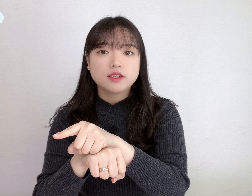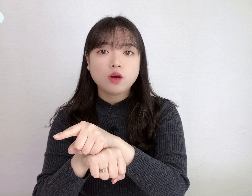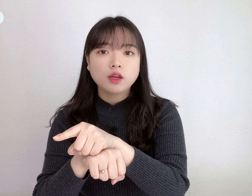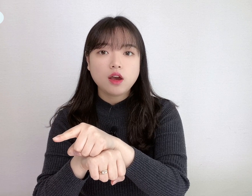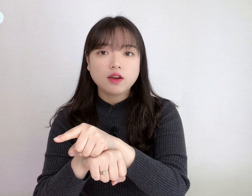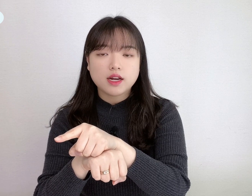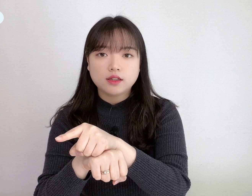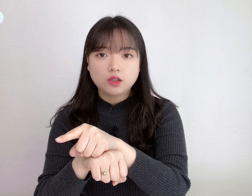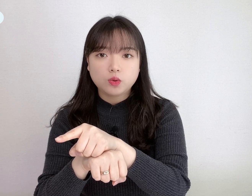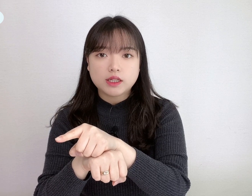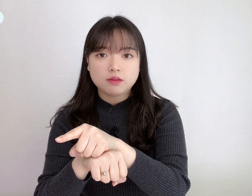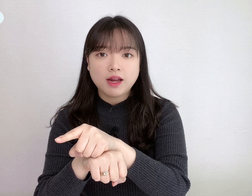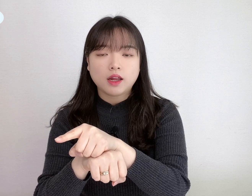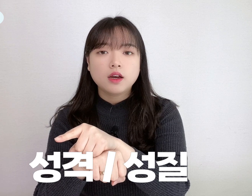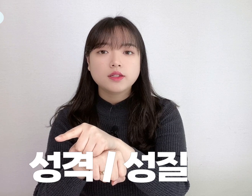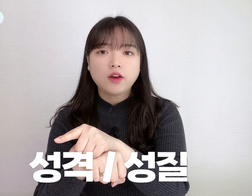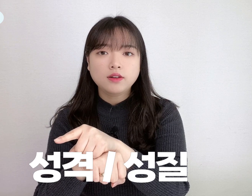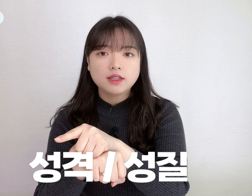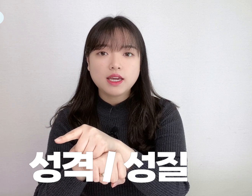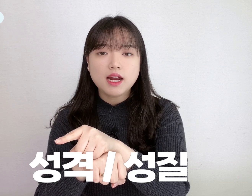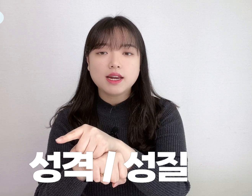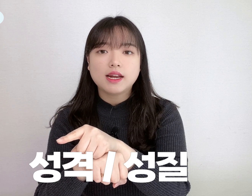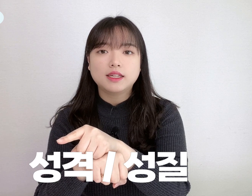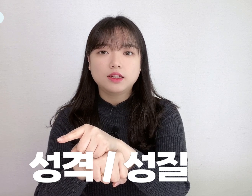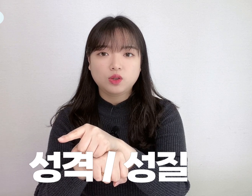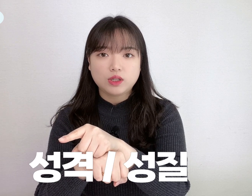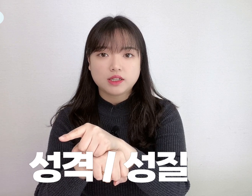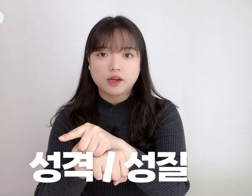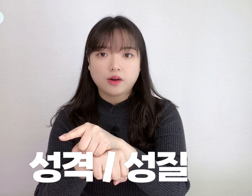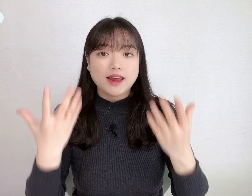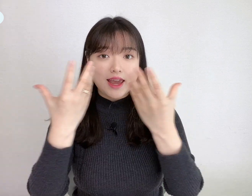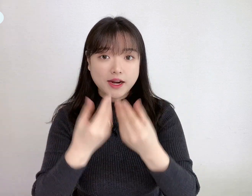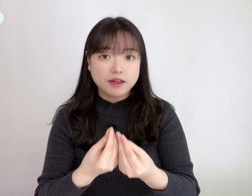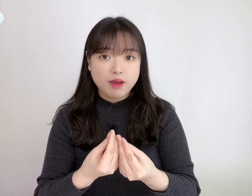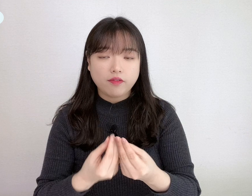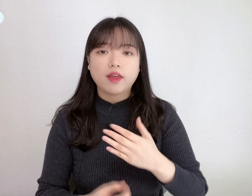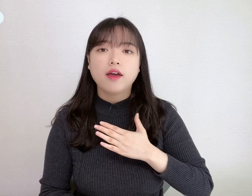not only character, but also character. For example, the nature of my cell